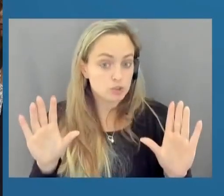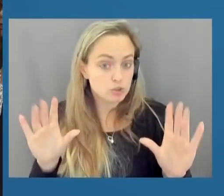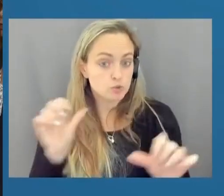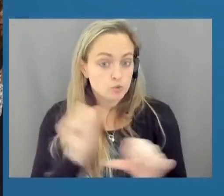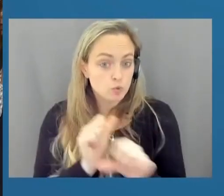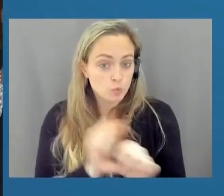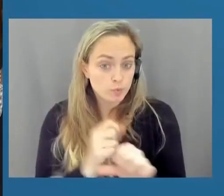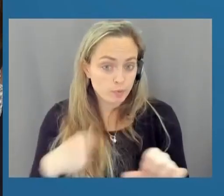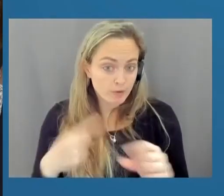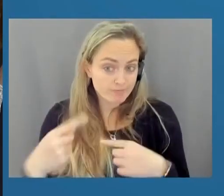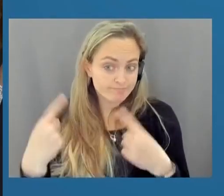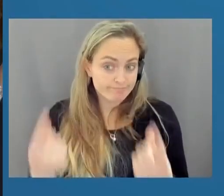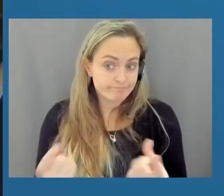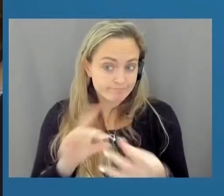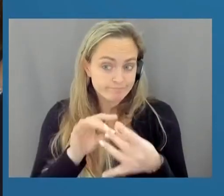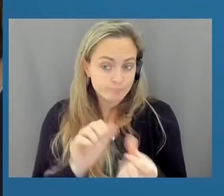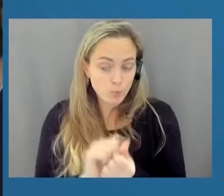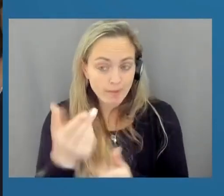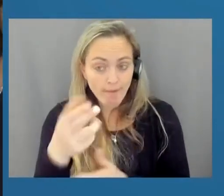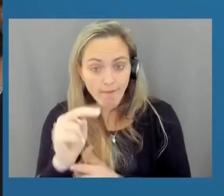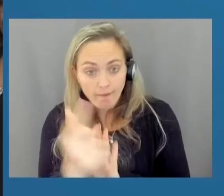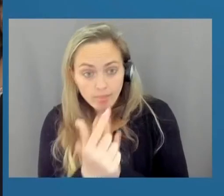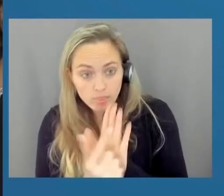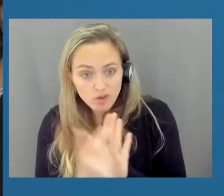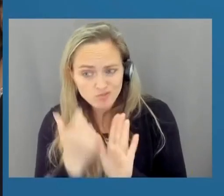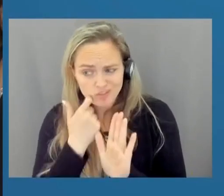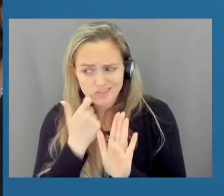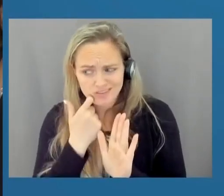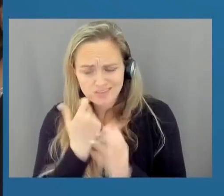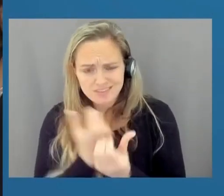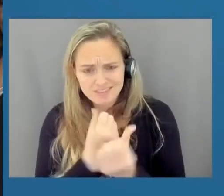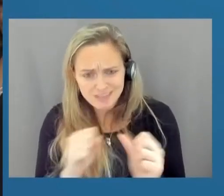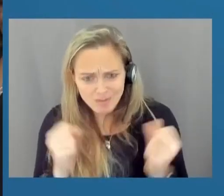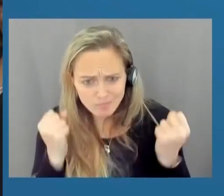on gun legislation in recent years has saved countless lives,